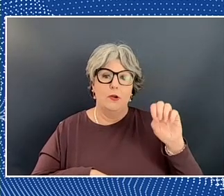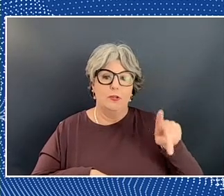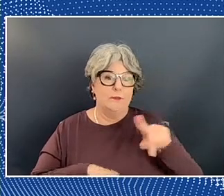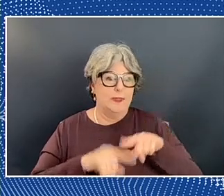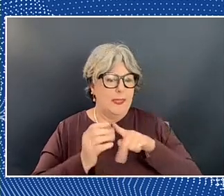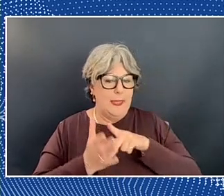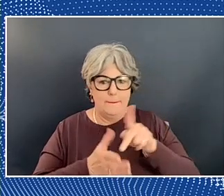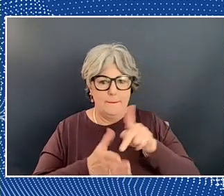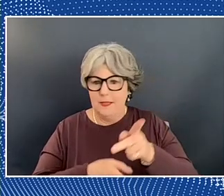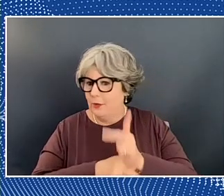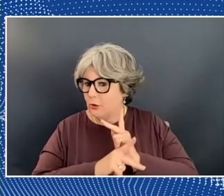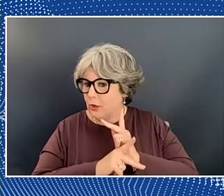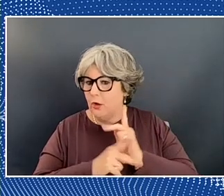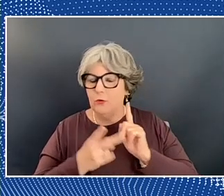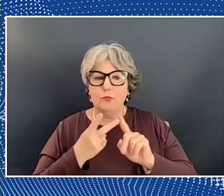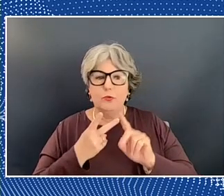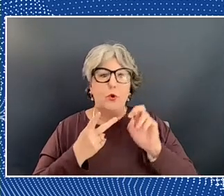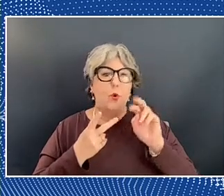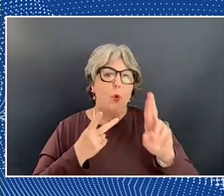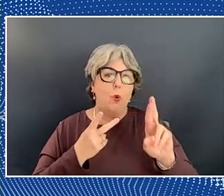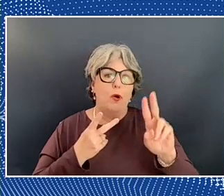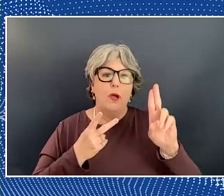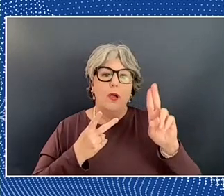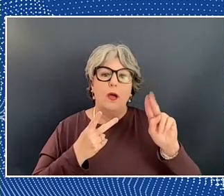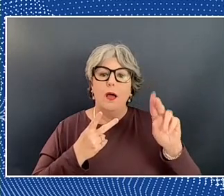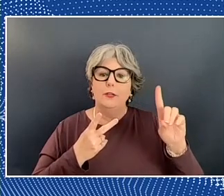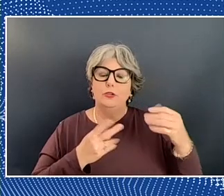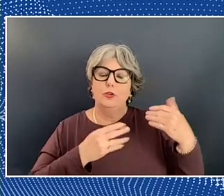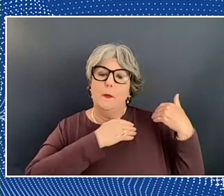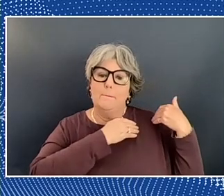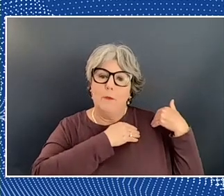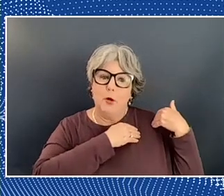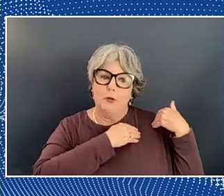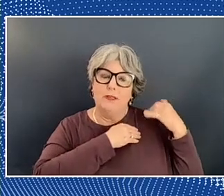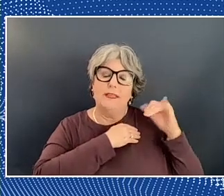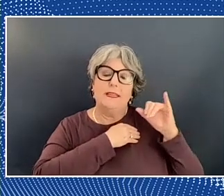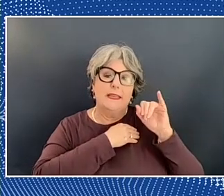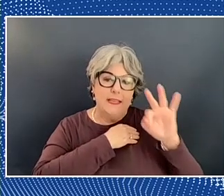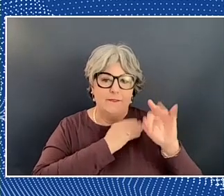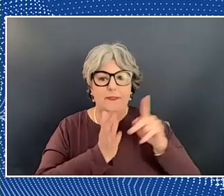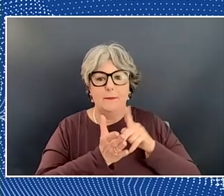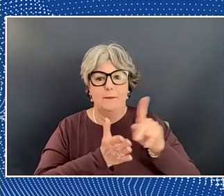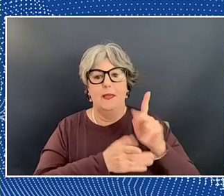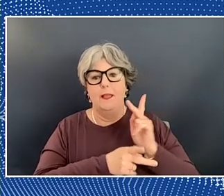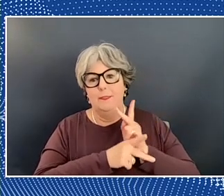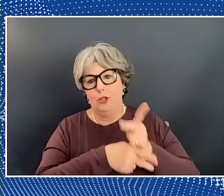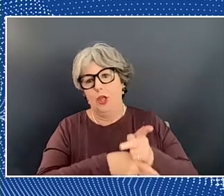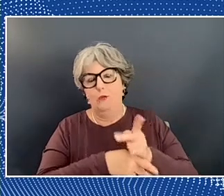or putting them in an undue burden if they pay their loans. And I think we want to look at it more